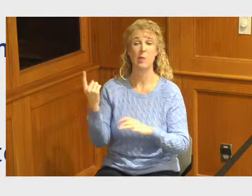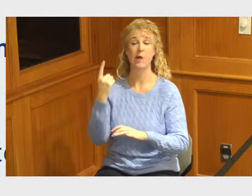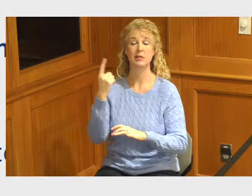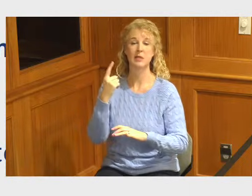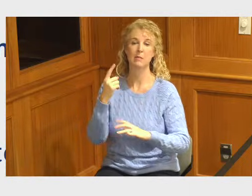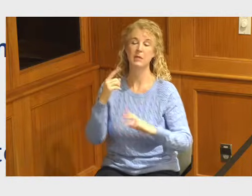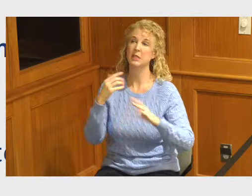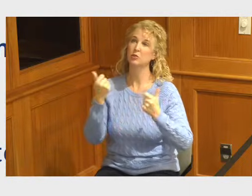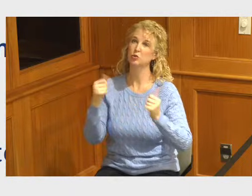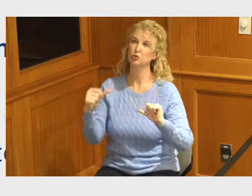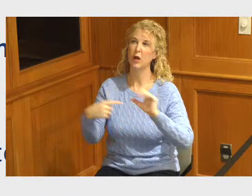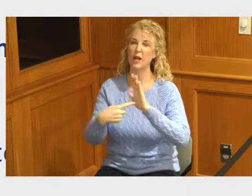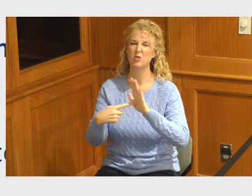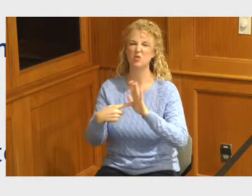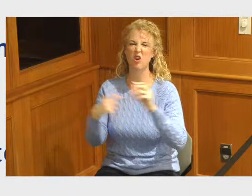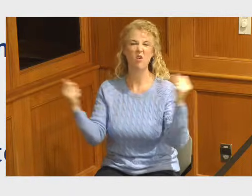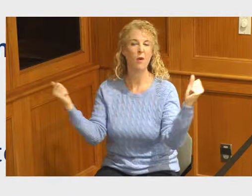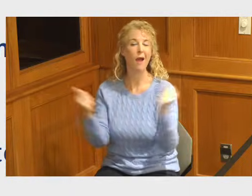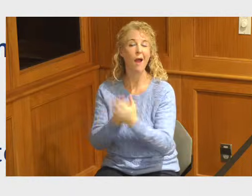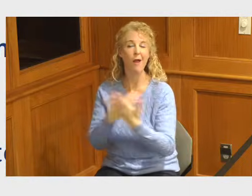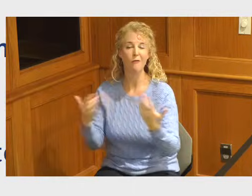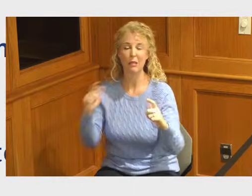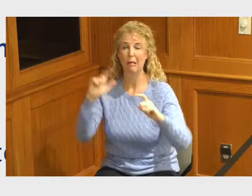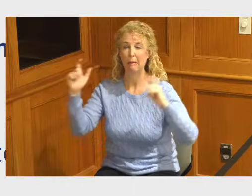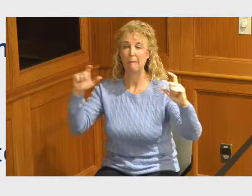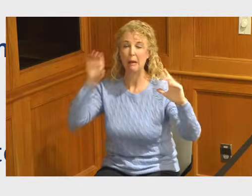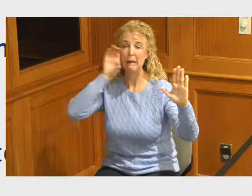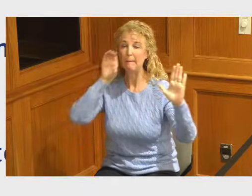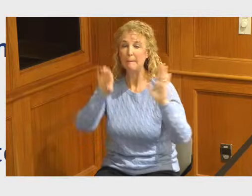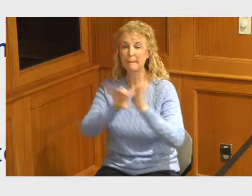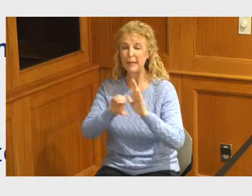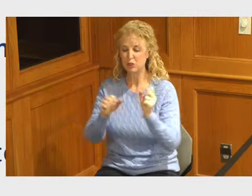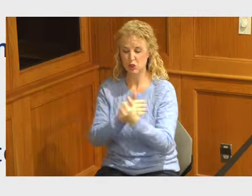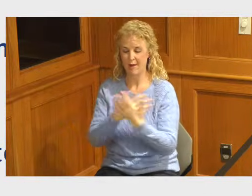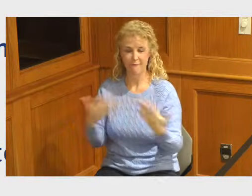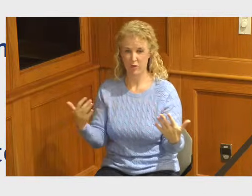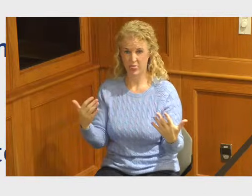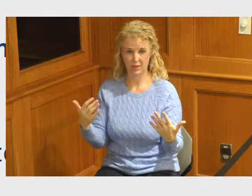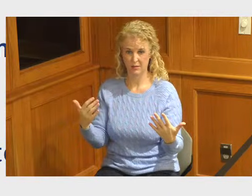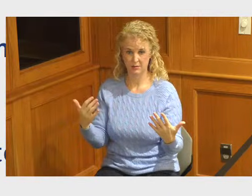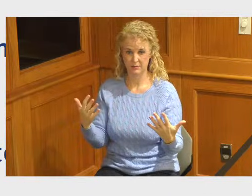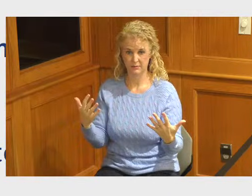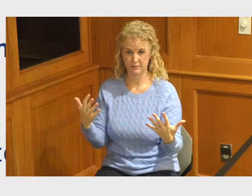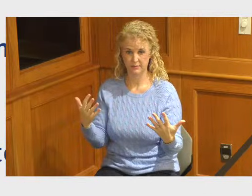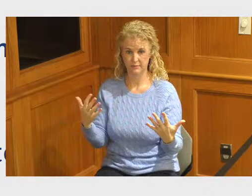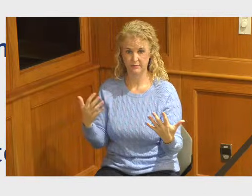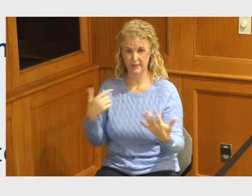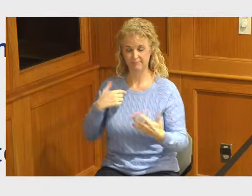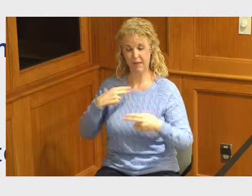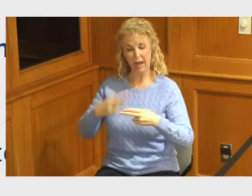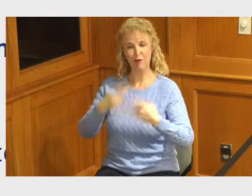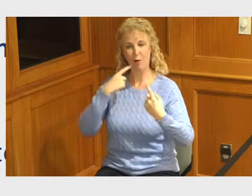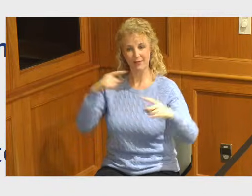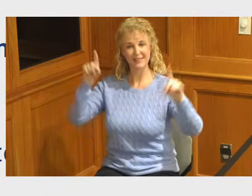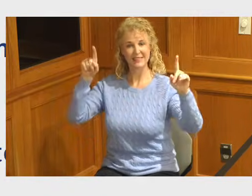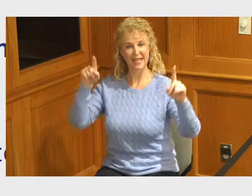the whole impact. Let's sort of do something around what was the whole impact of this. What was the and I think I would say success, but I think we're looking to do that. But right now,